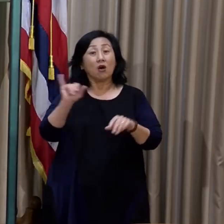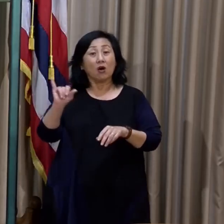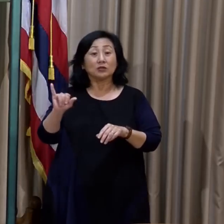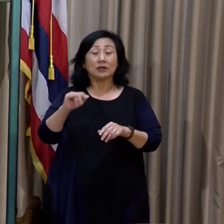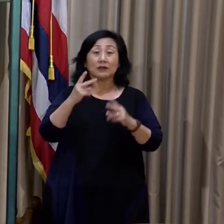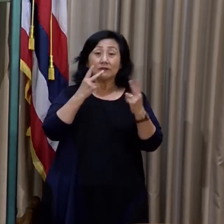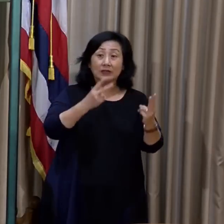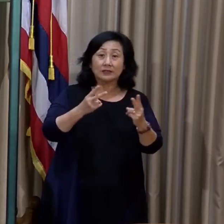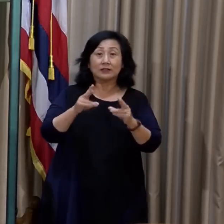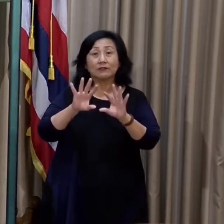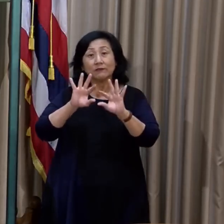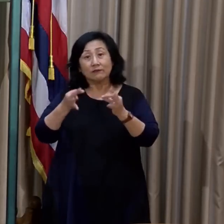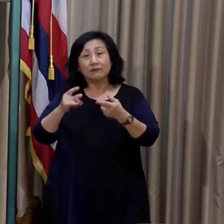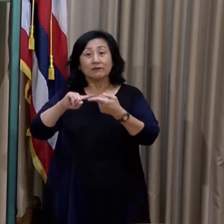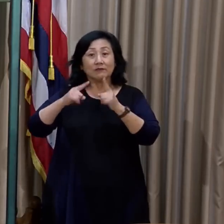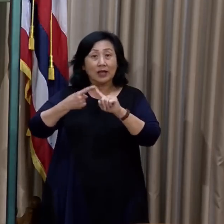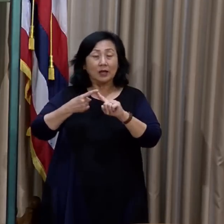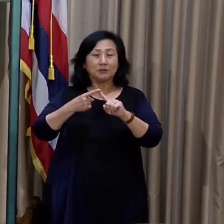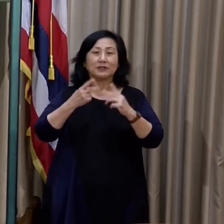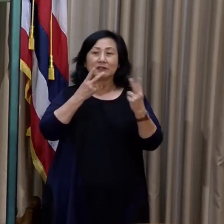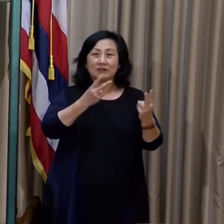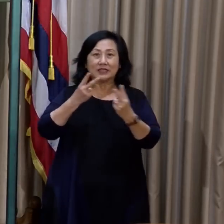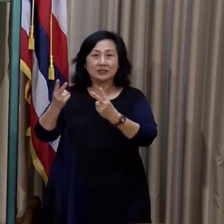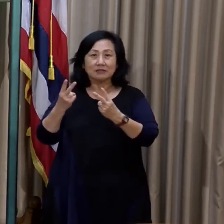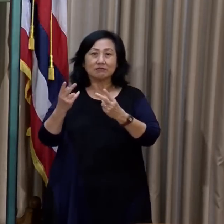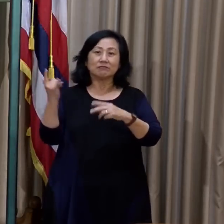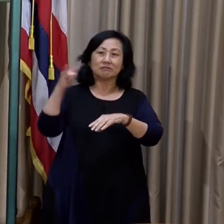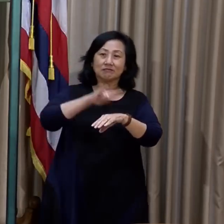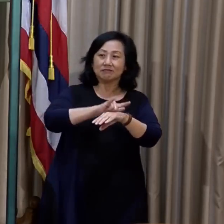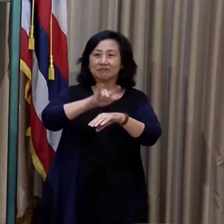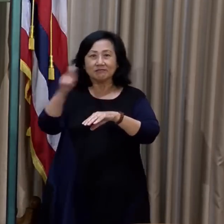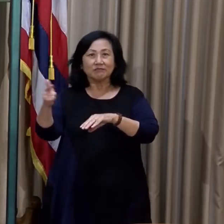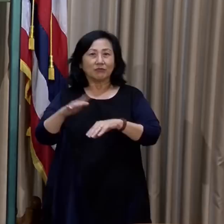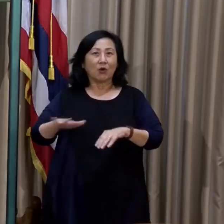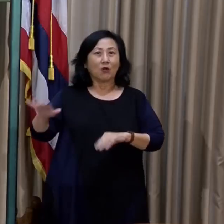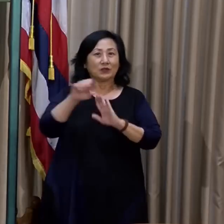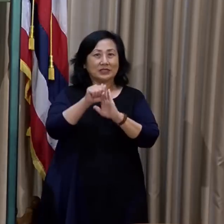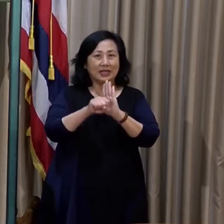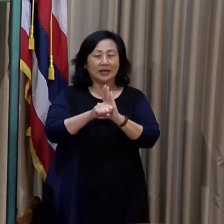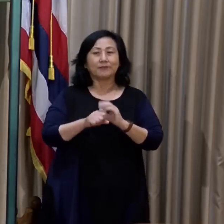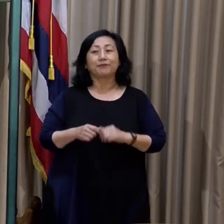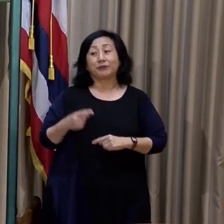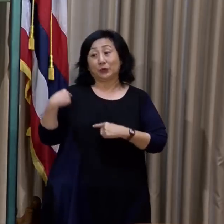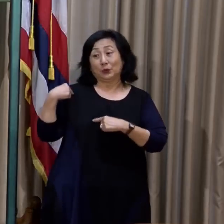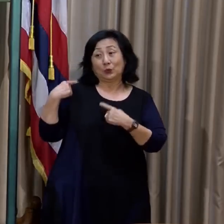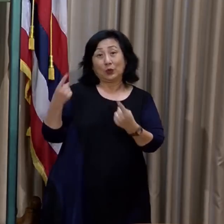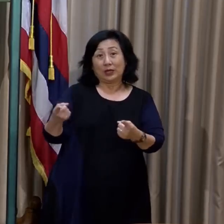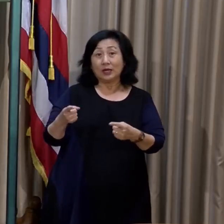TO ALLOW ALL OF US TO BE ABLE TO TRAVEL INTERISLAND, TO ENGAGE OUR RELATIVES AND FRIENDS ACROSS